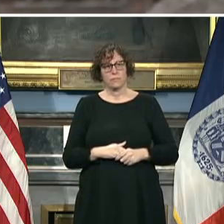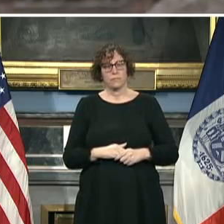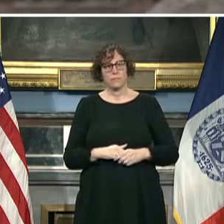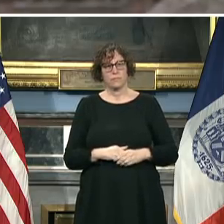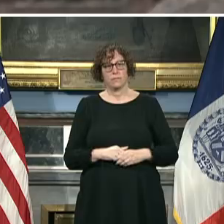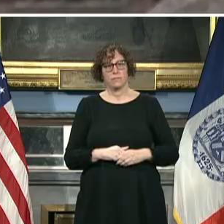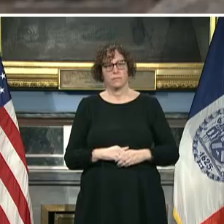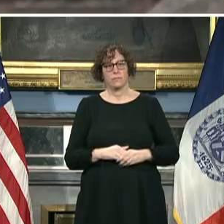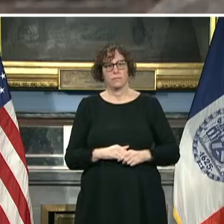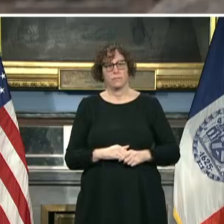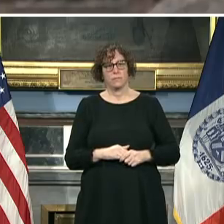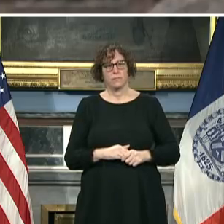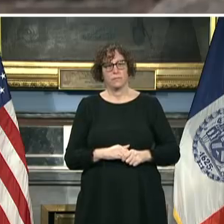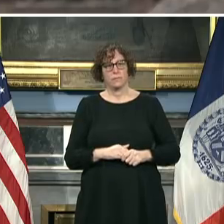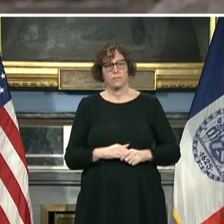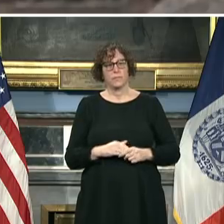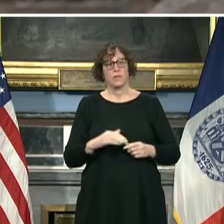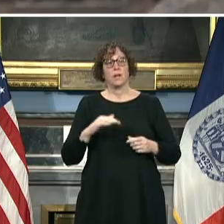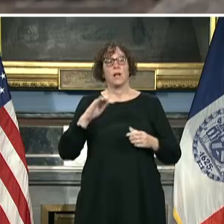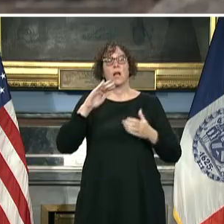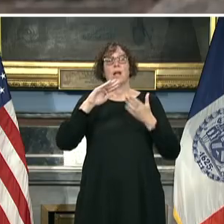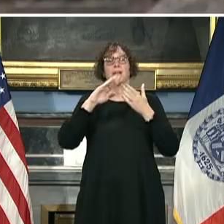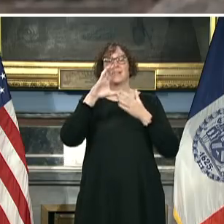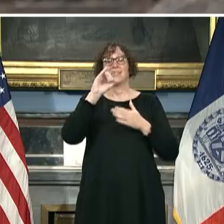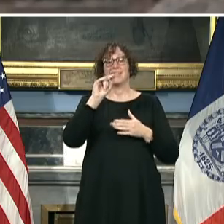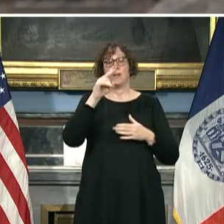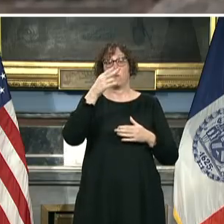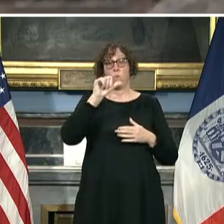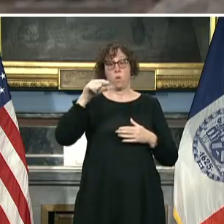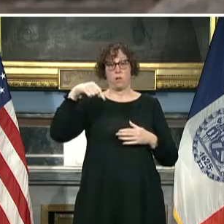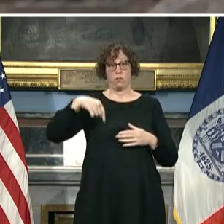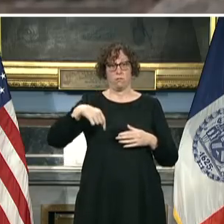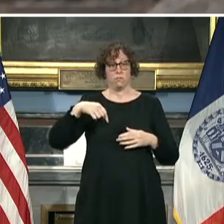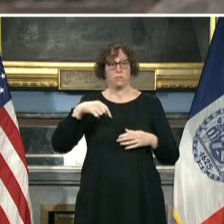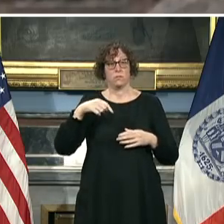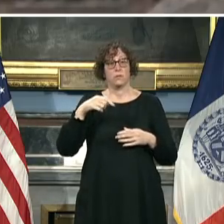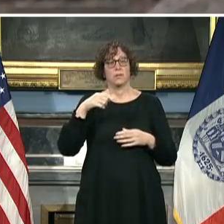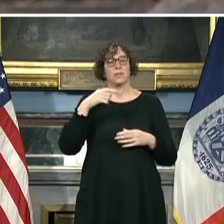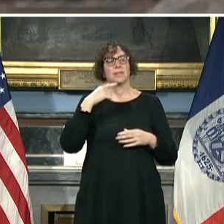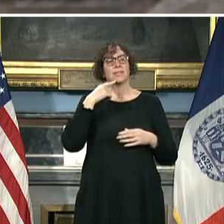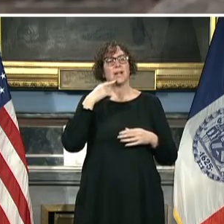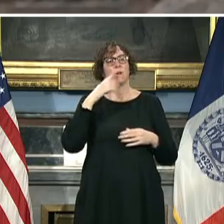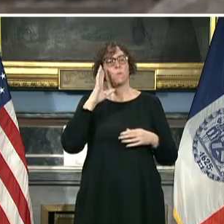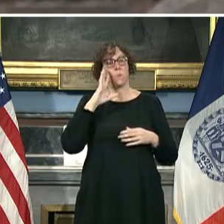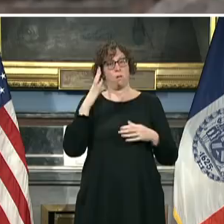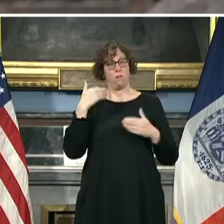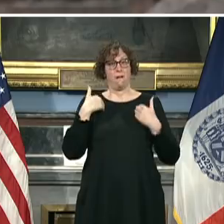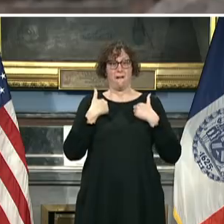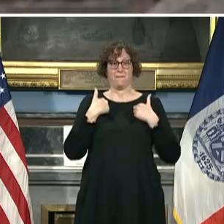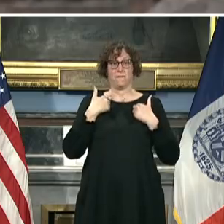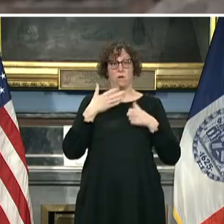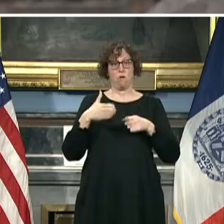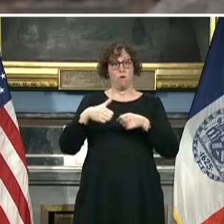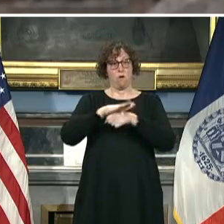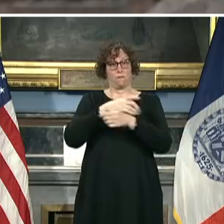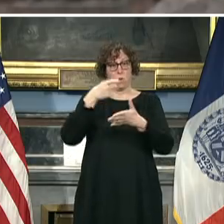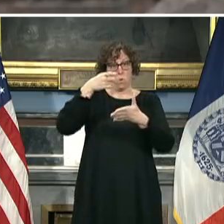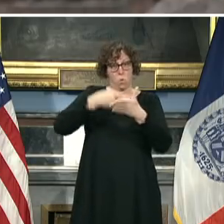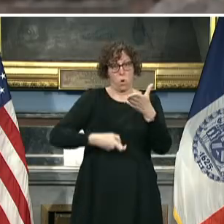NEEDED, BUT IT'S